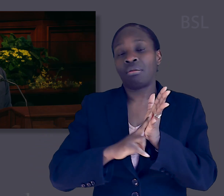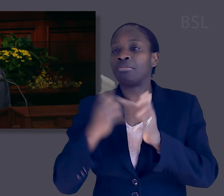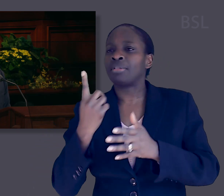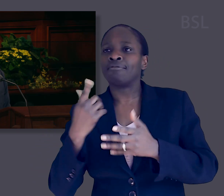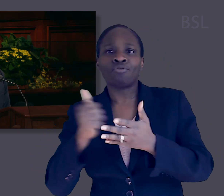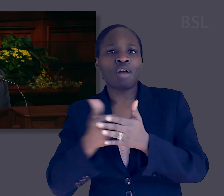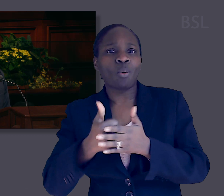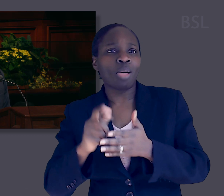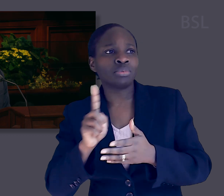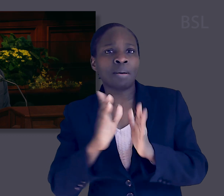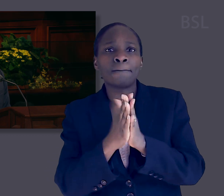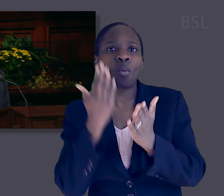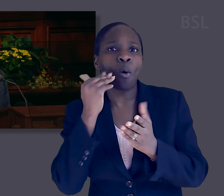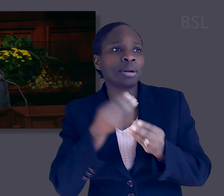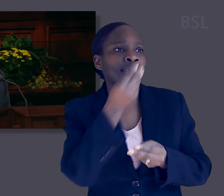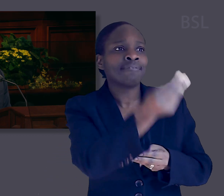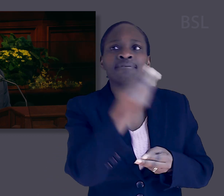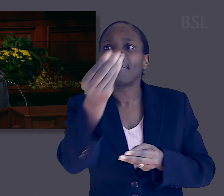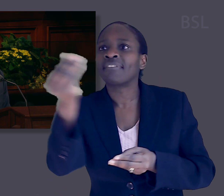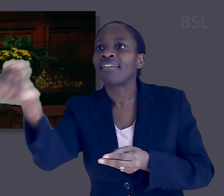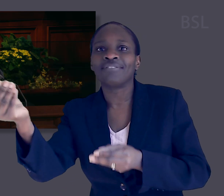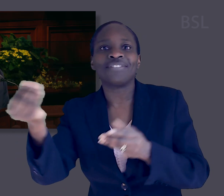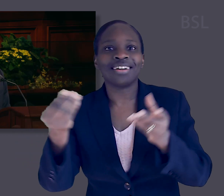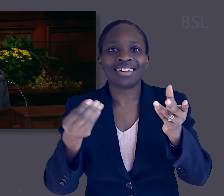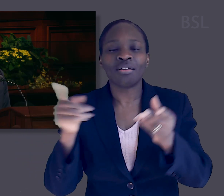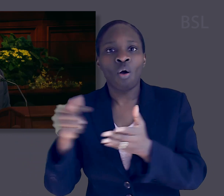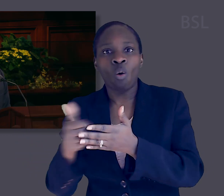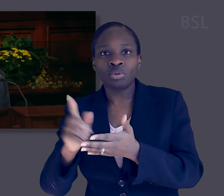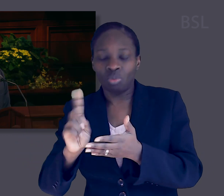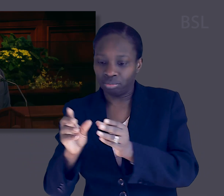including world leaders, he often turns to 3 Nephi